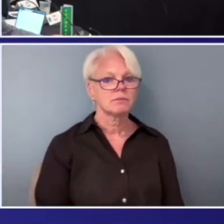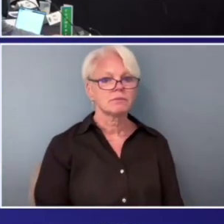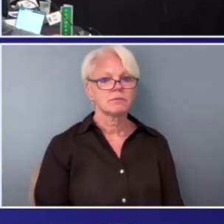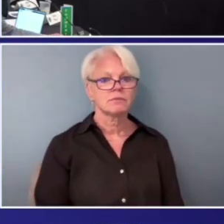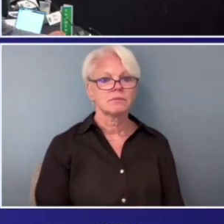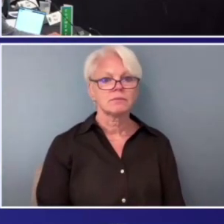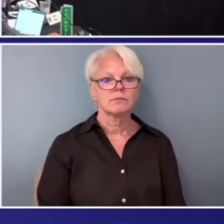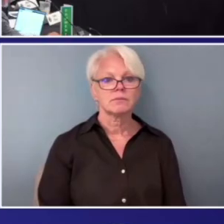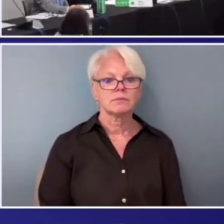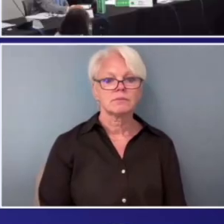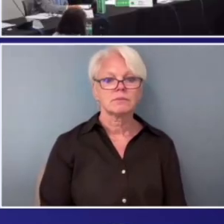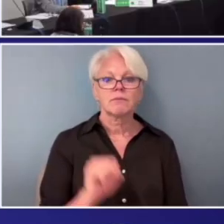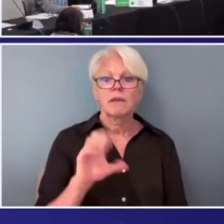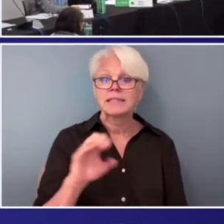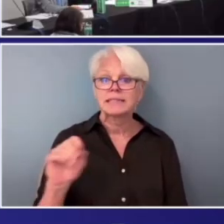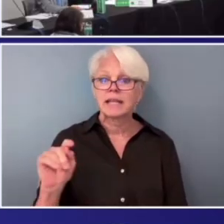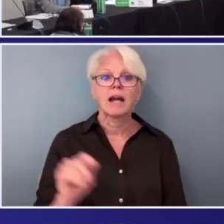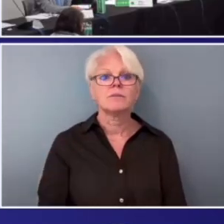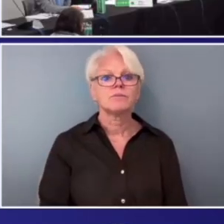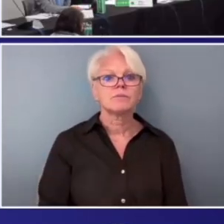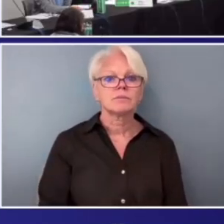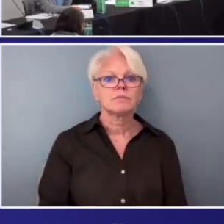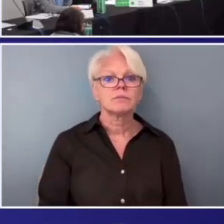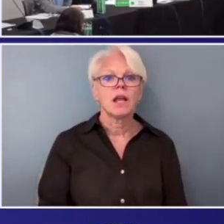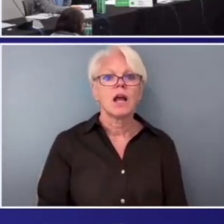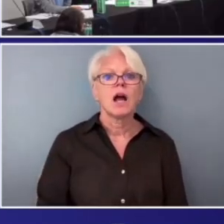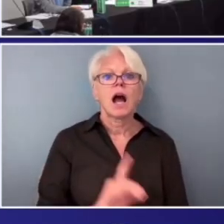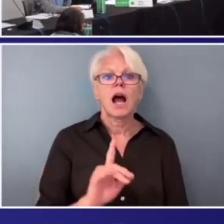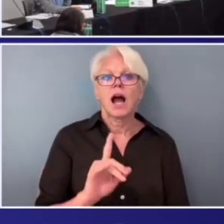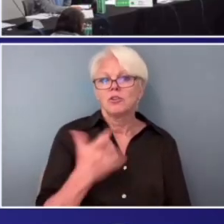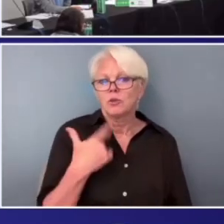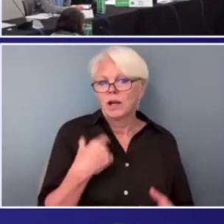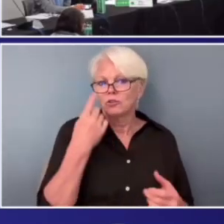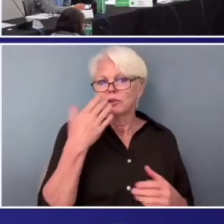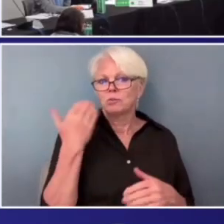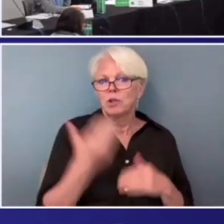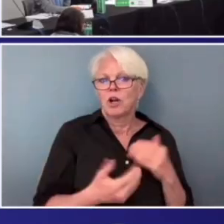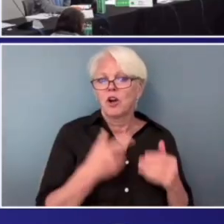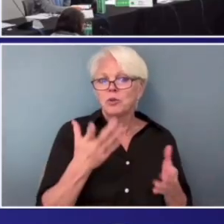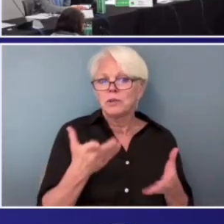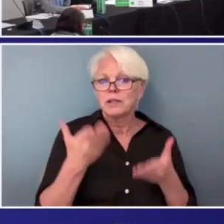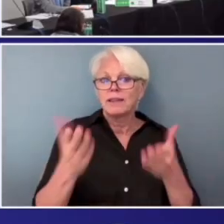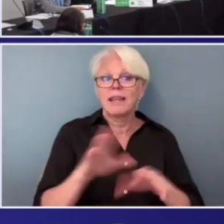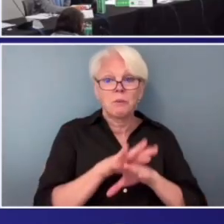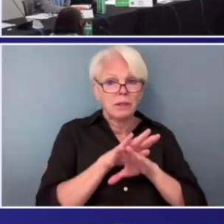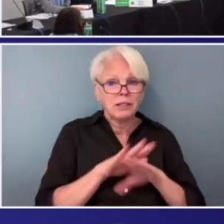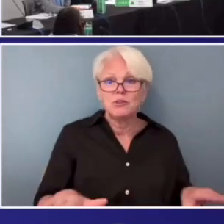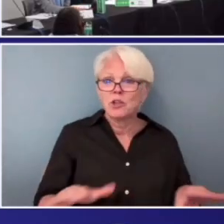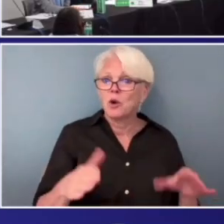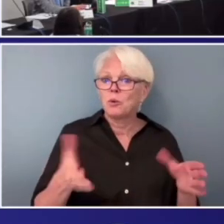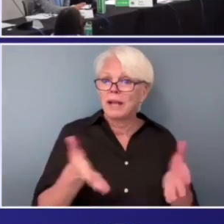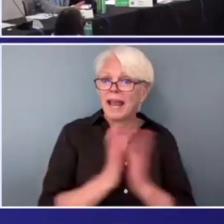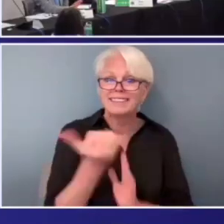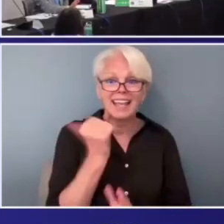Scott? Just to understand the procedure, are you suggesting that we don't ask any questions and send them in writing, or be